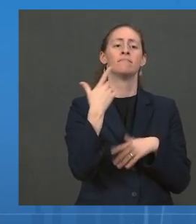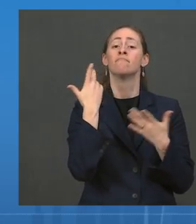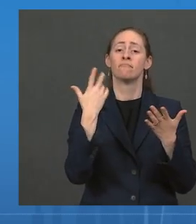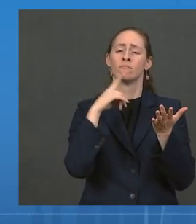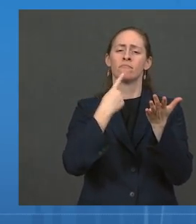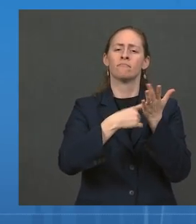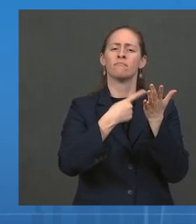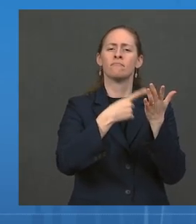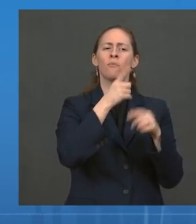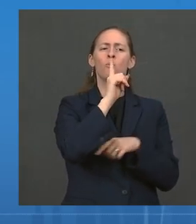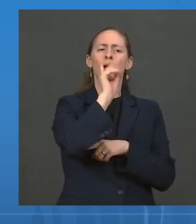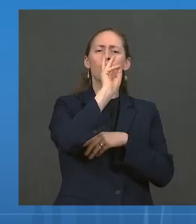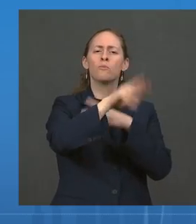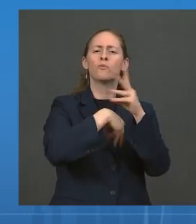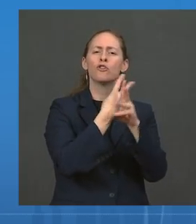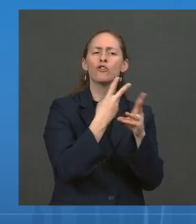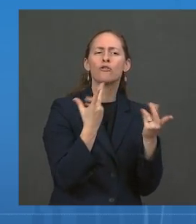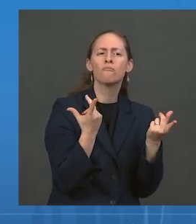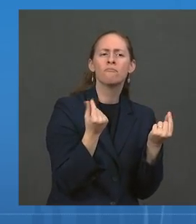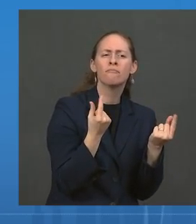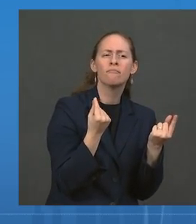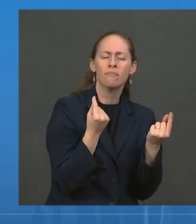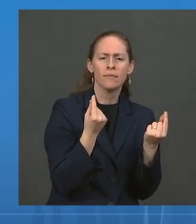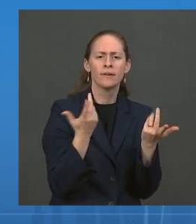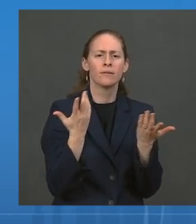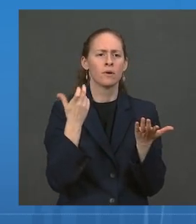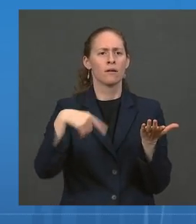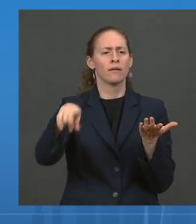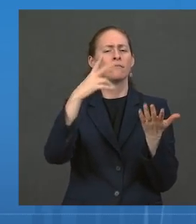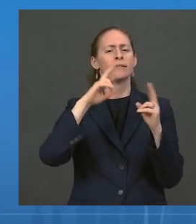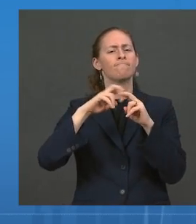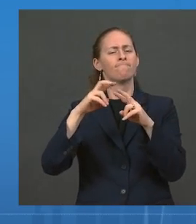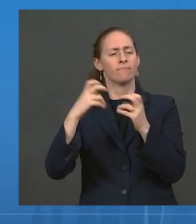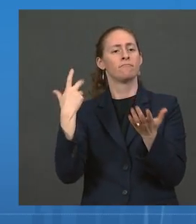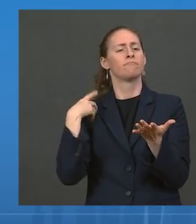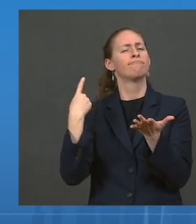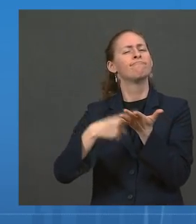of the COVID-19 vaccines. And the reason I say that is that as more and more people